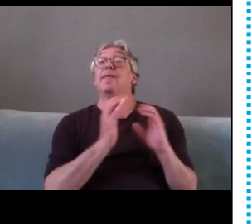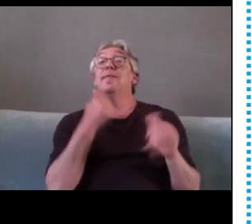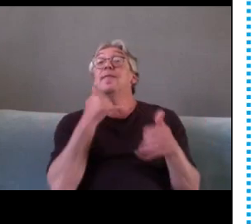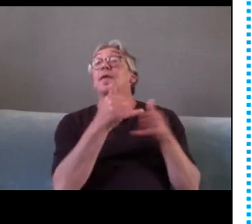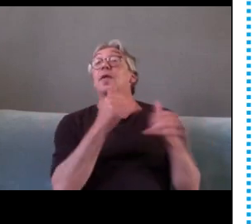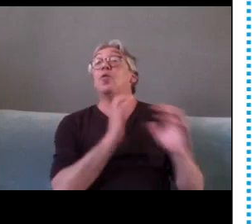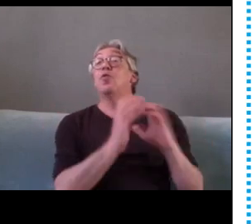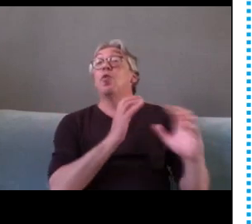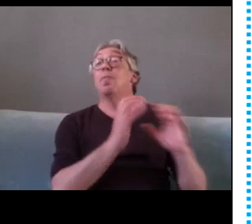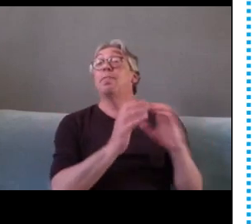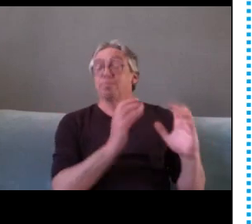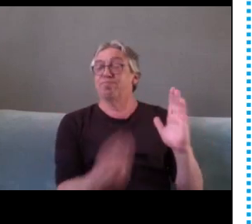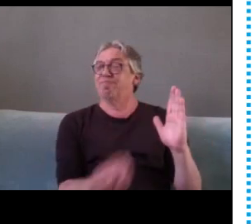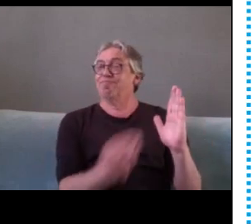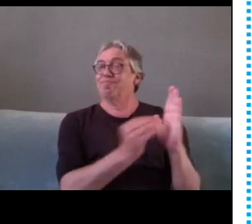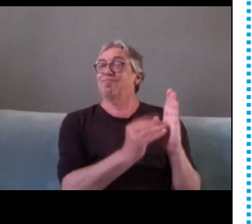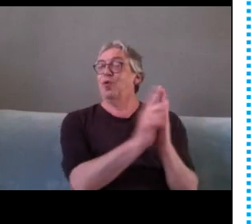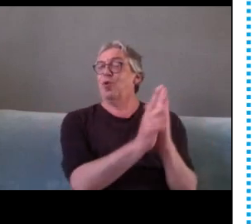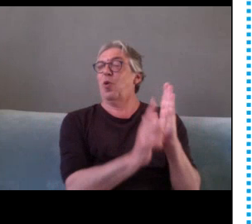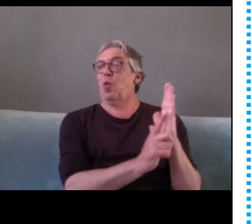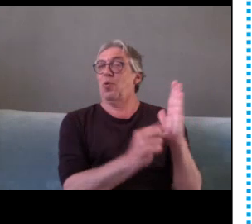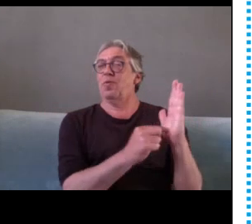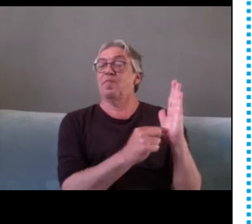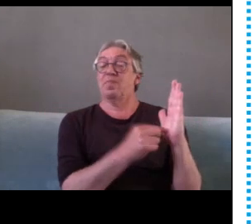such as the provision of directory service